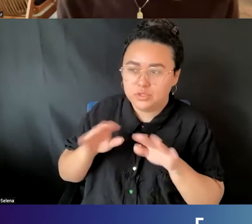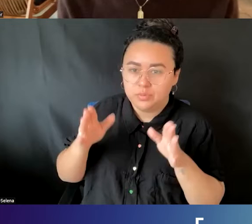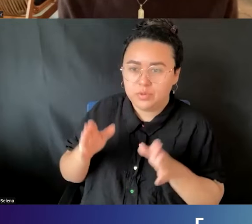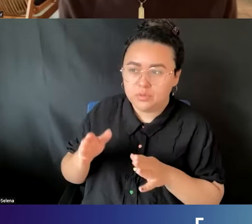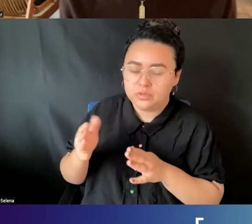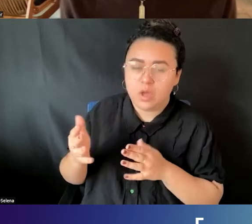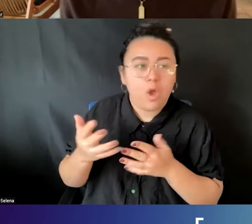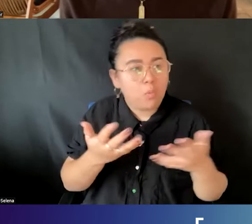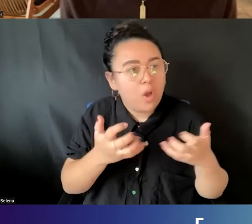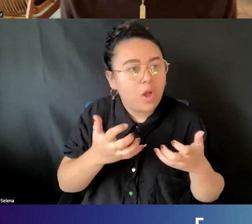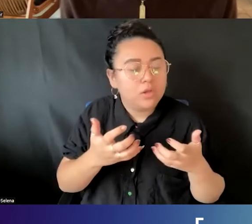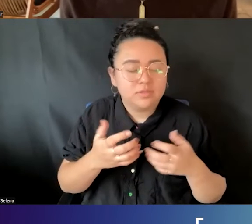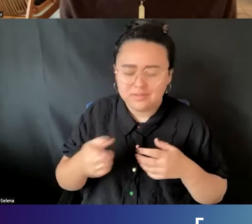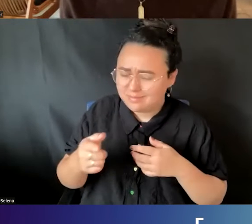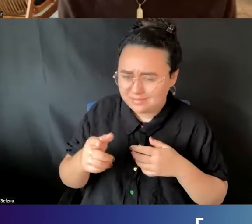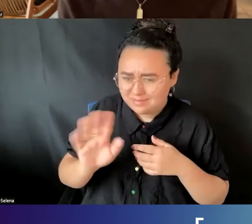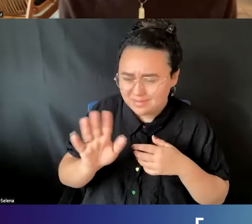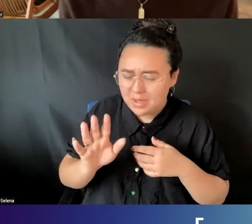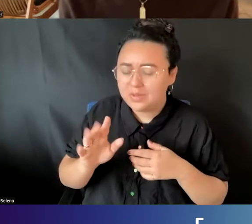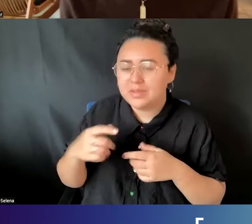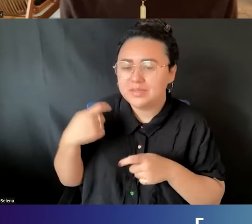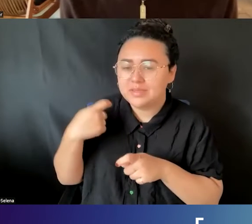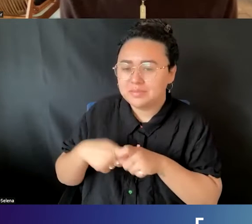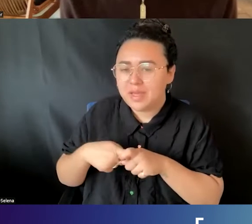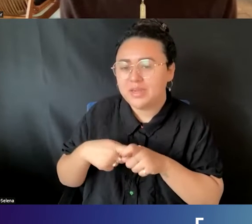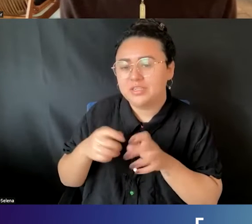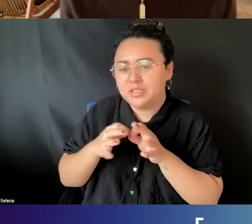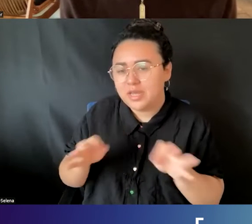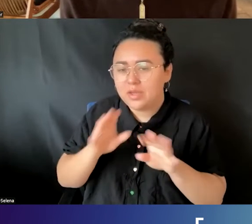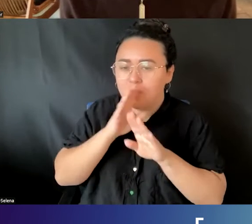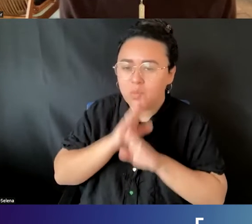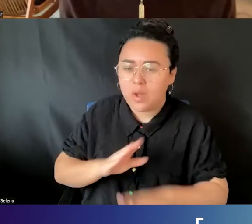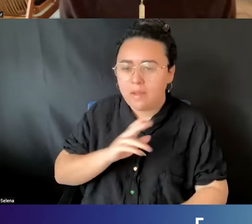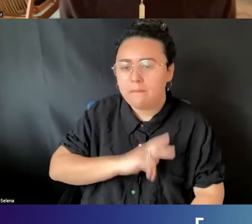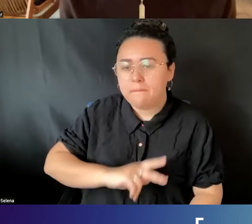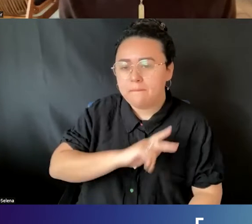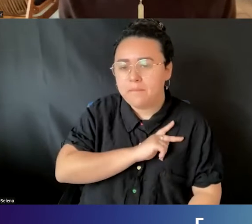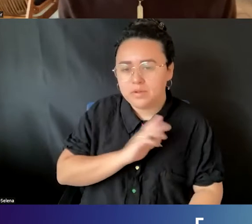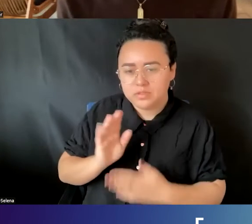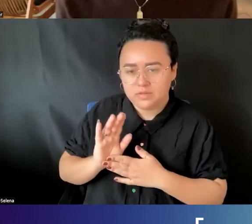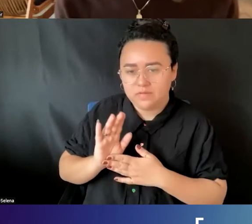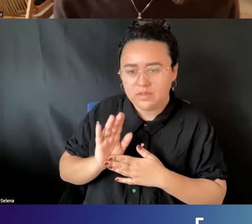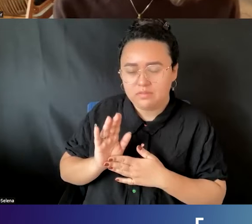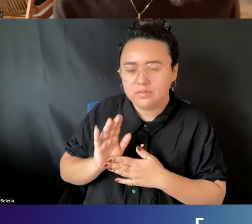It's a it's a Spanish language, quiet, personal film. You know, it's it's 71 minutes.